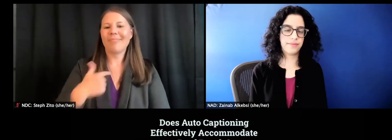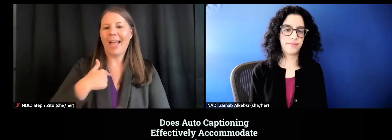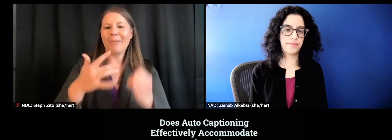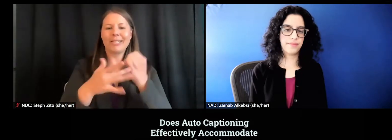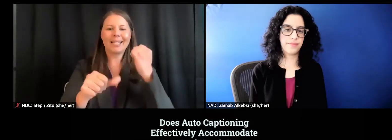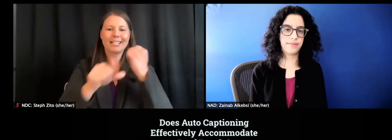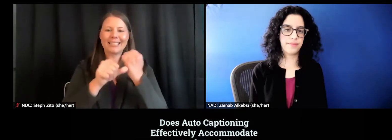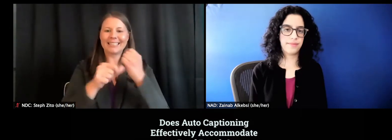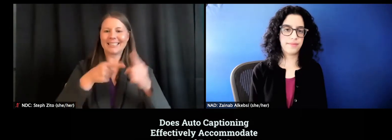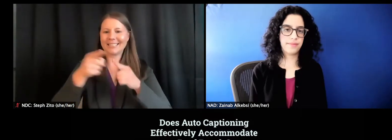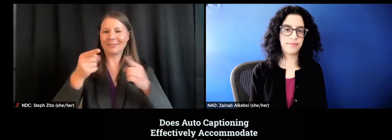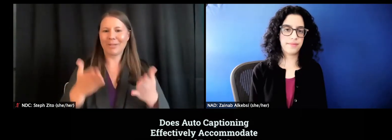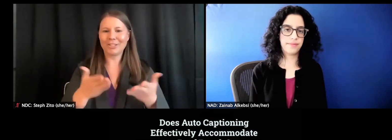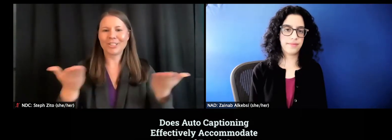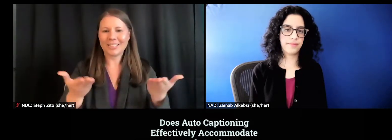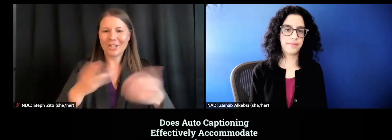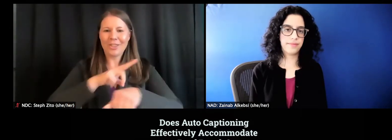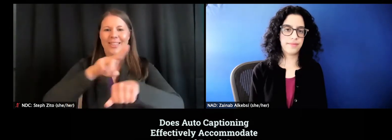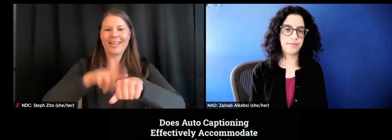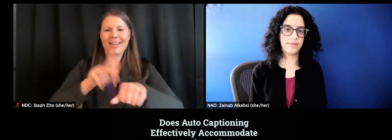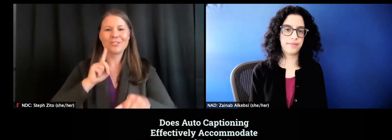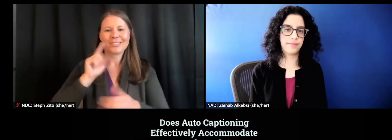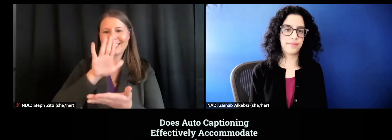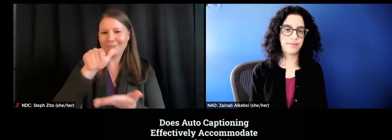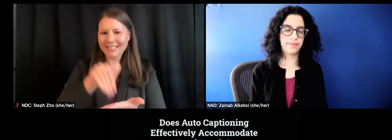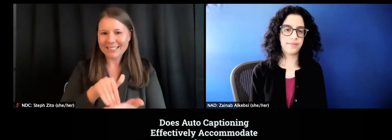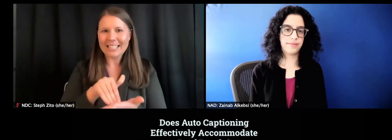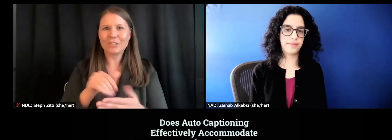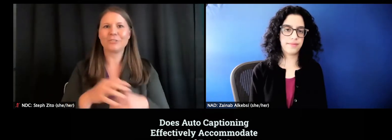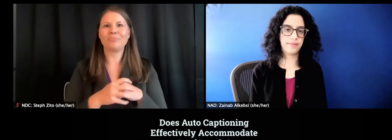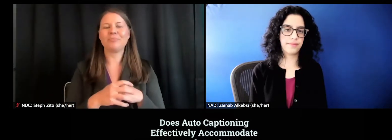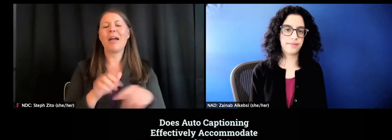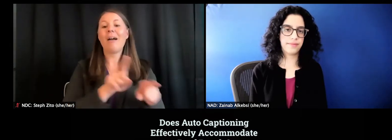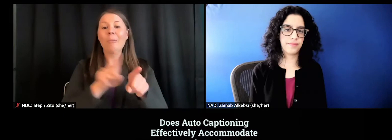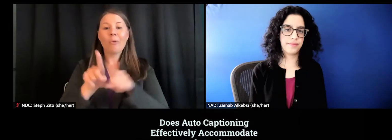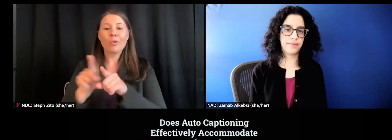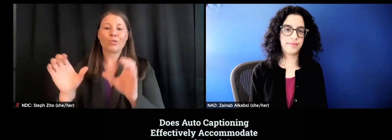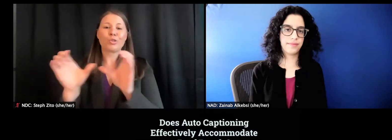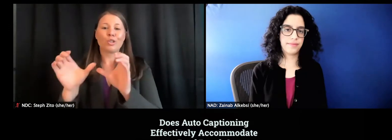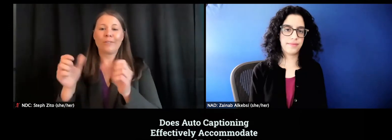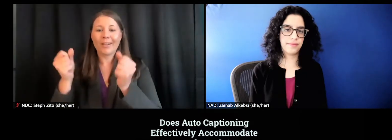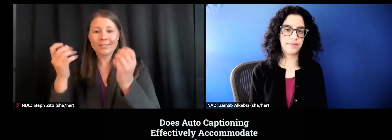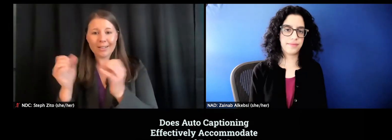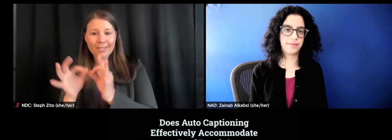I am a technical assistant at the National Deaf Center